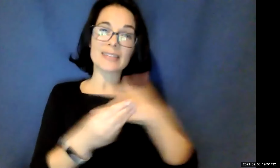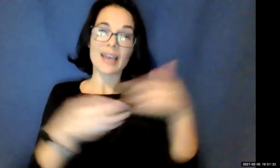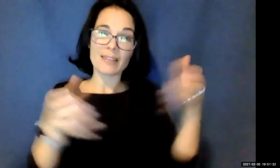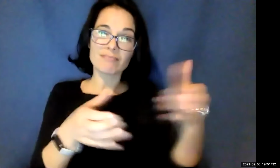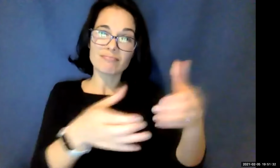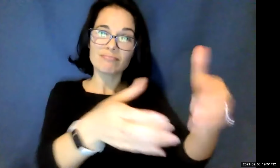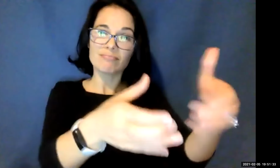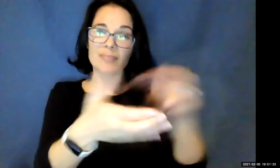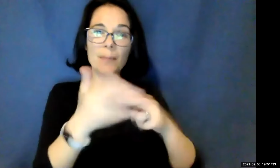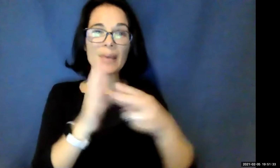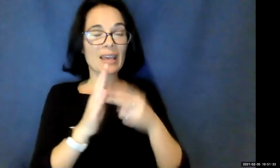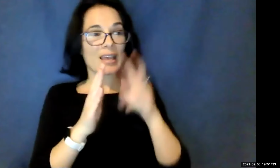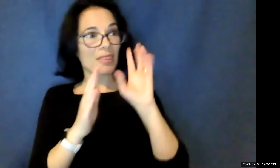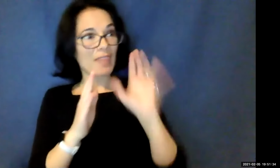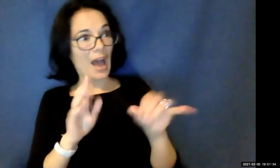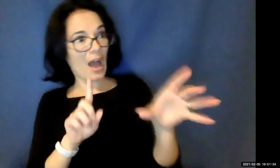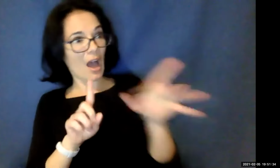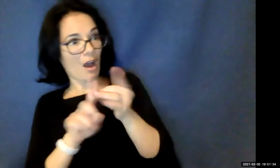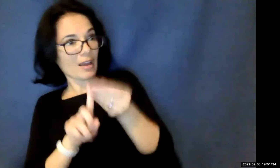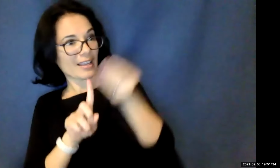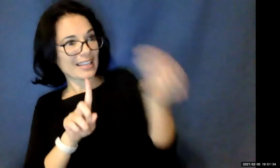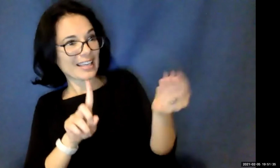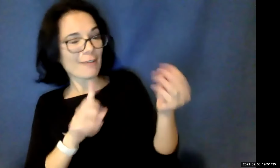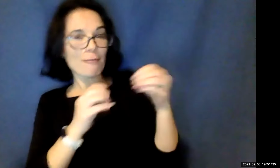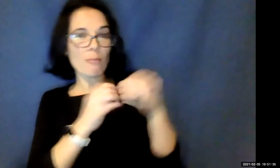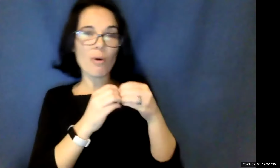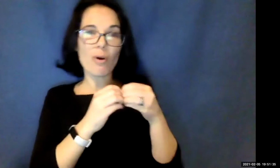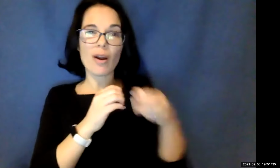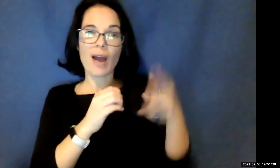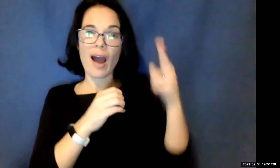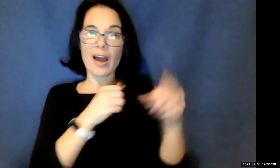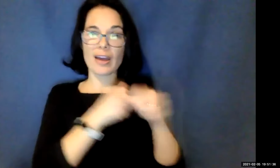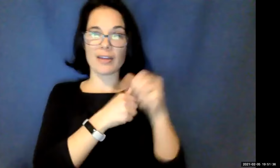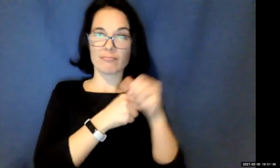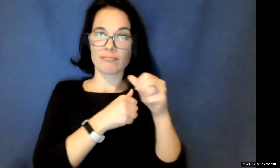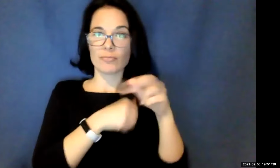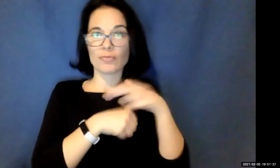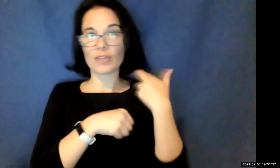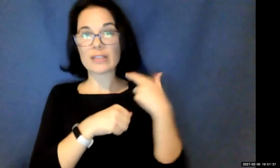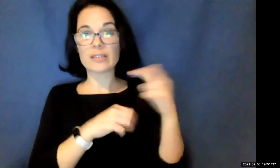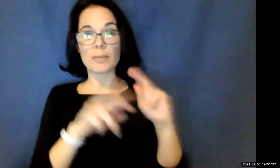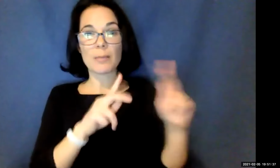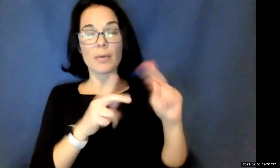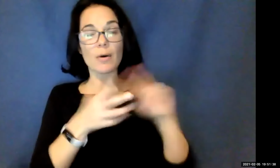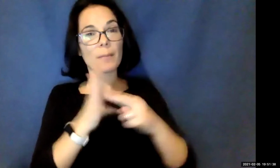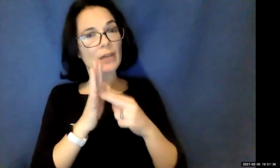So we knew that we had to partner with extenders, if you will, with really allies, that would